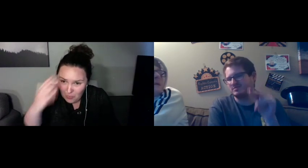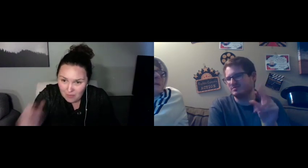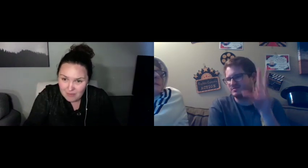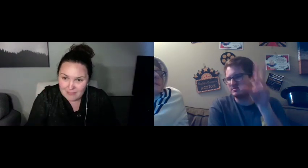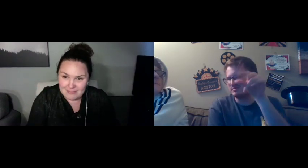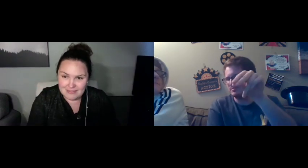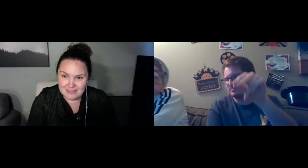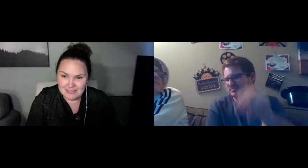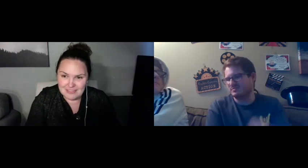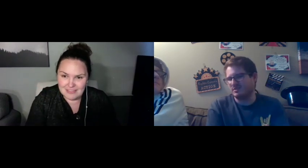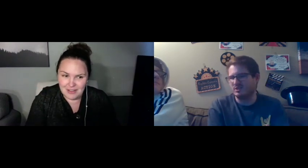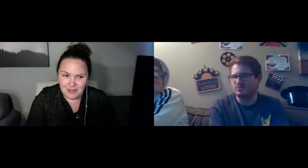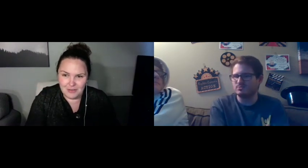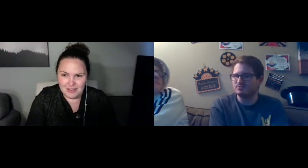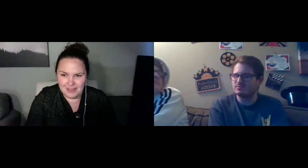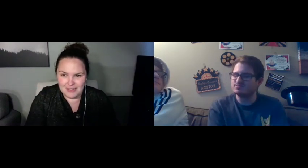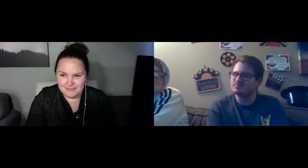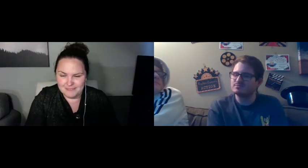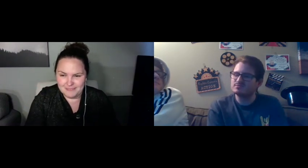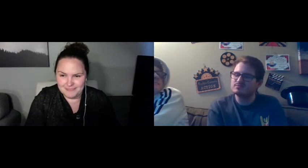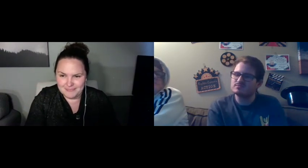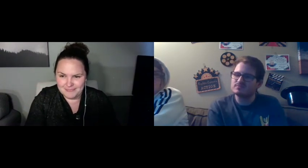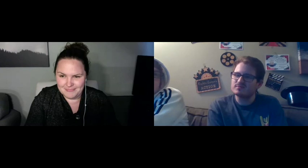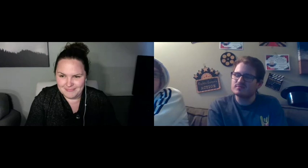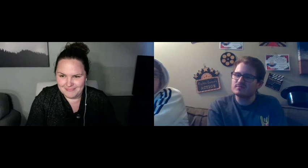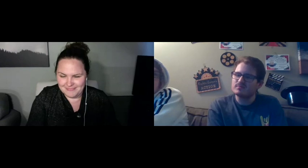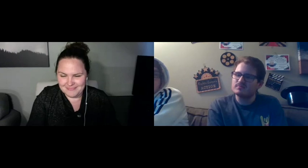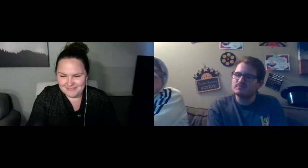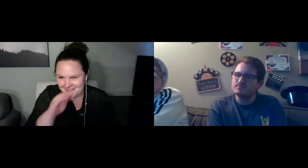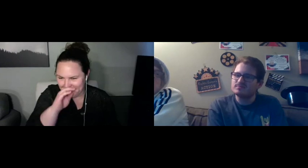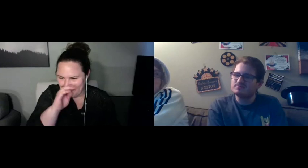Austin: No, uh uh. >> RJ: Okay.